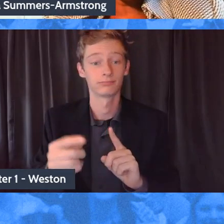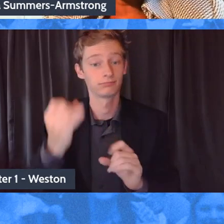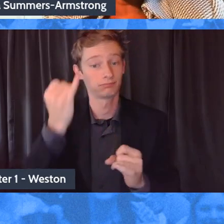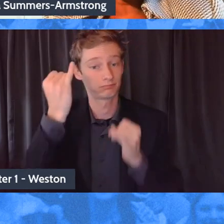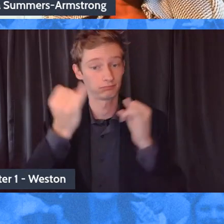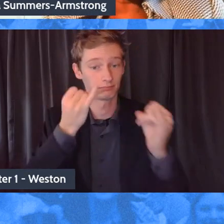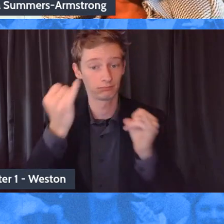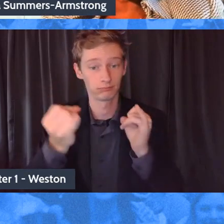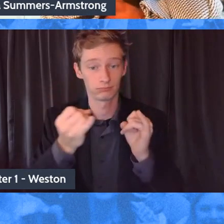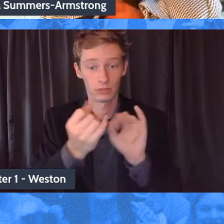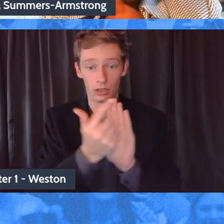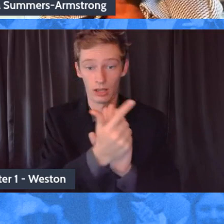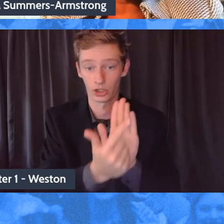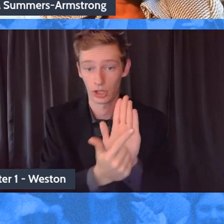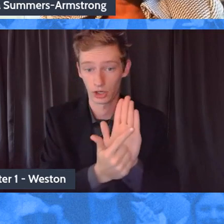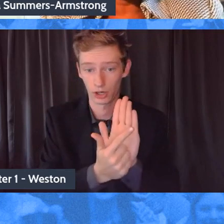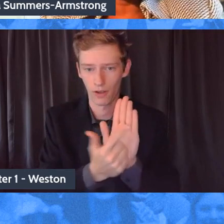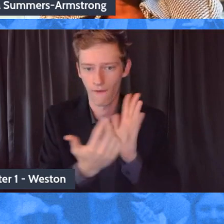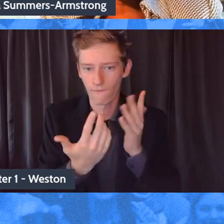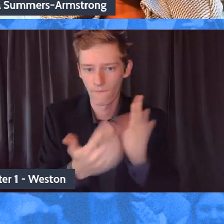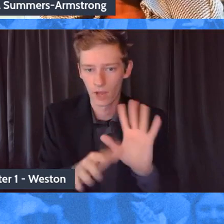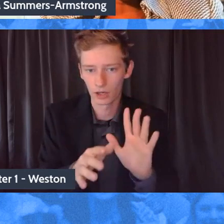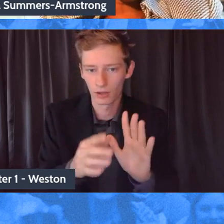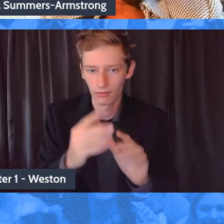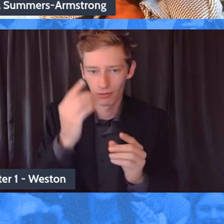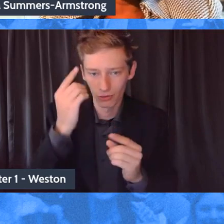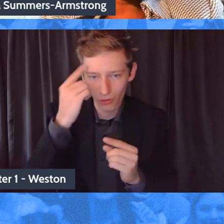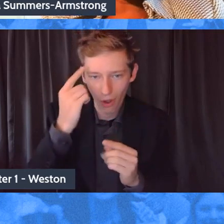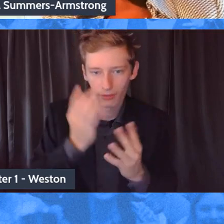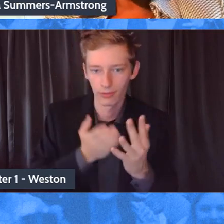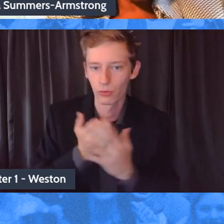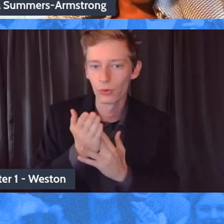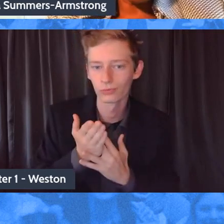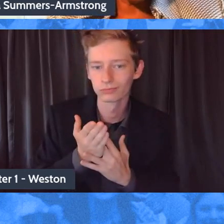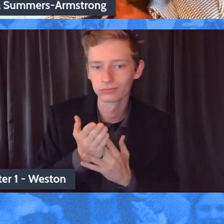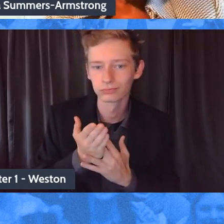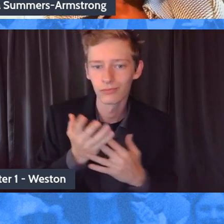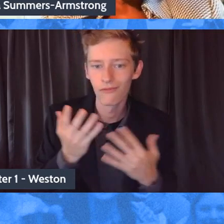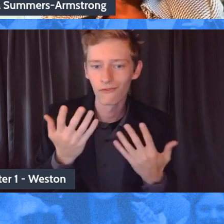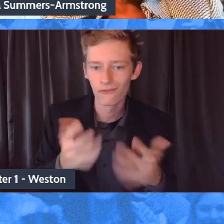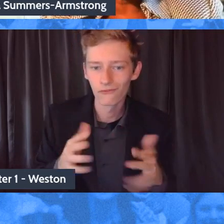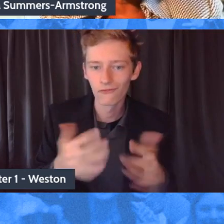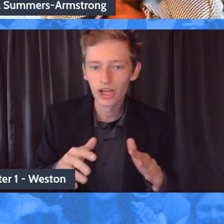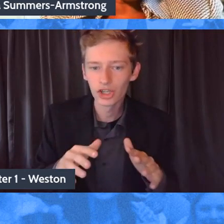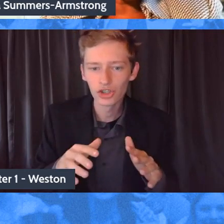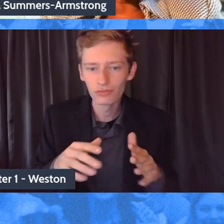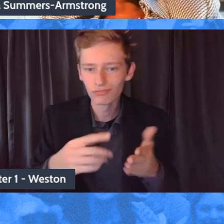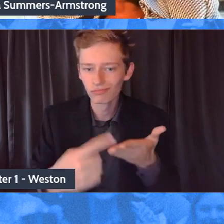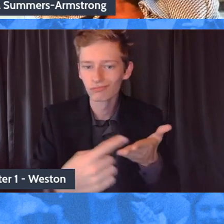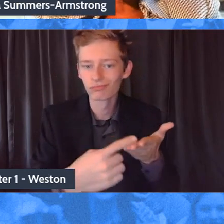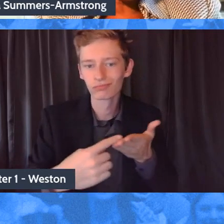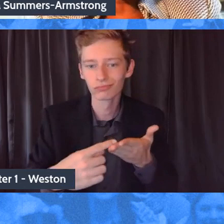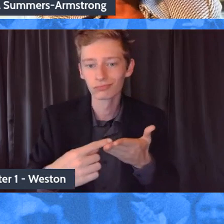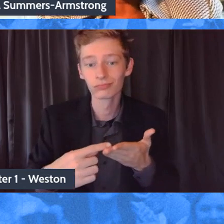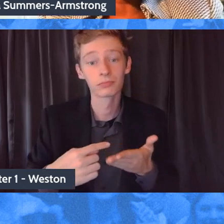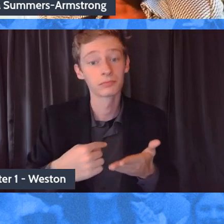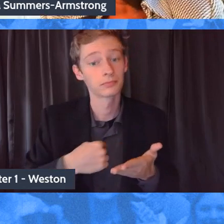it's well thought out. I'm an older woman who ran for office,